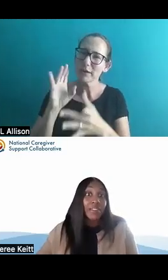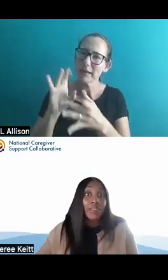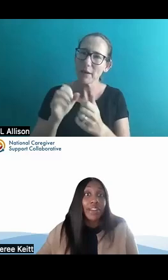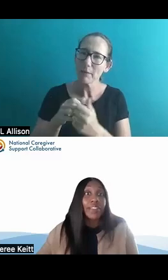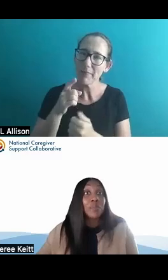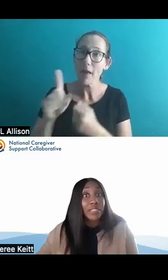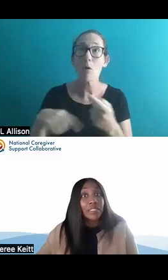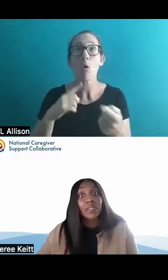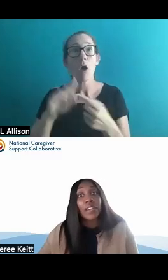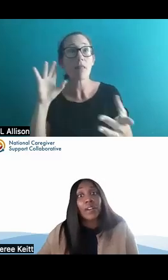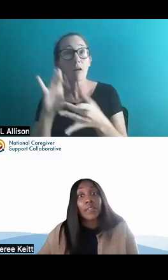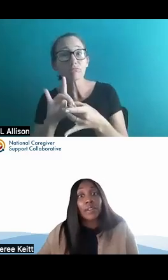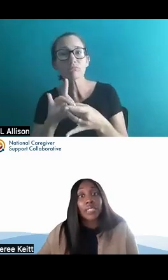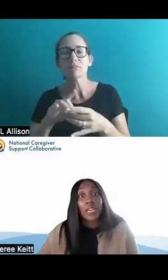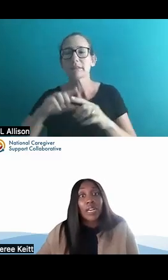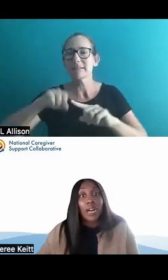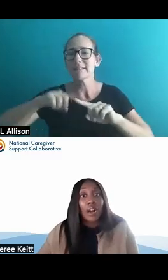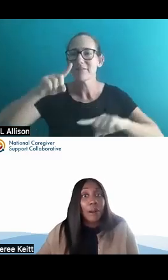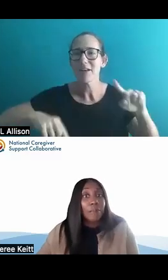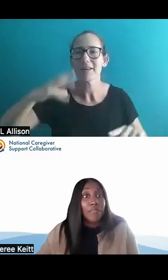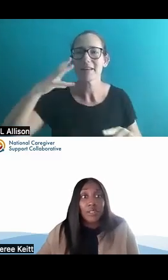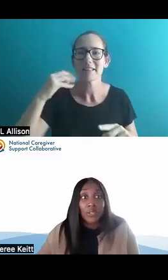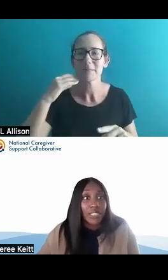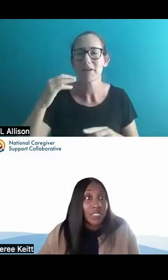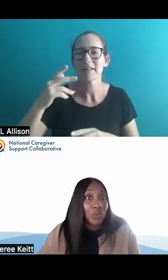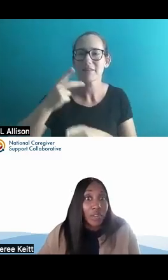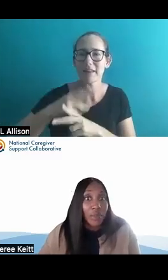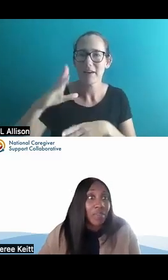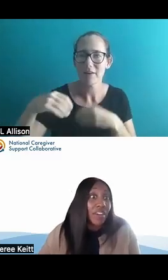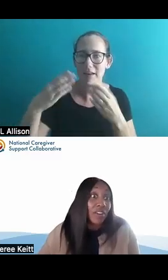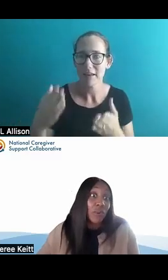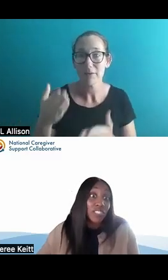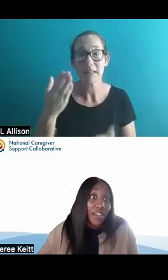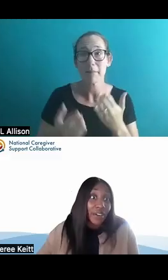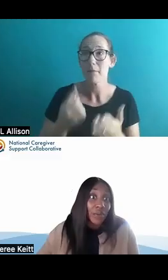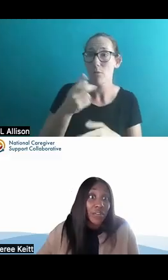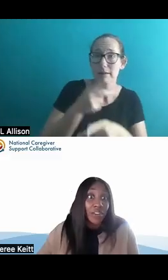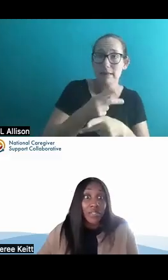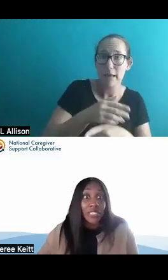the varied experiences of caregivers, you know, such as one may be caring for a child, another a